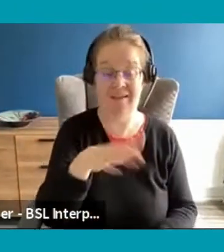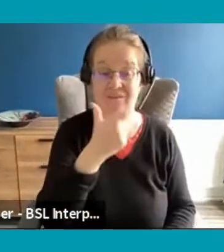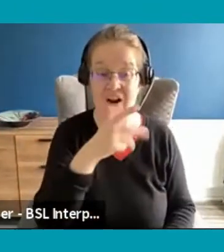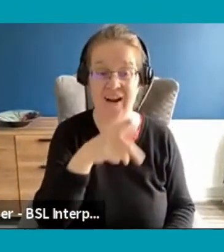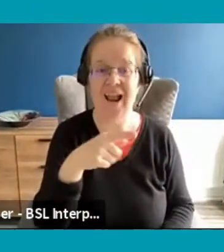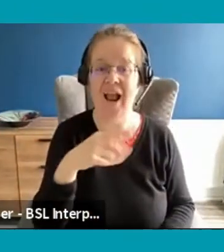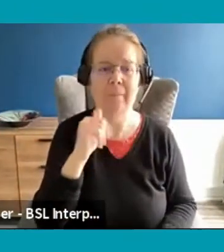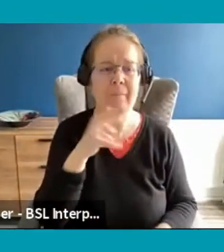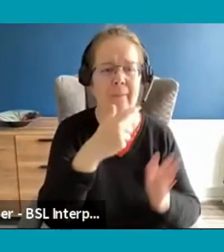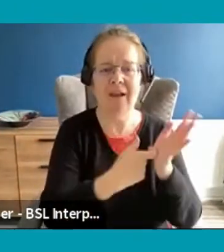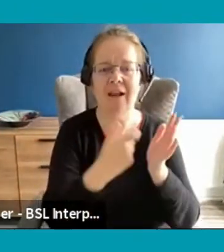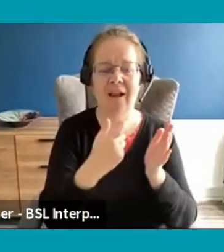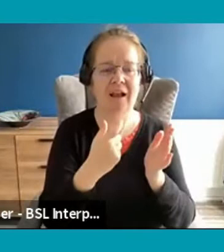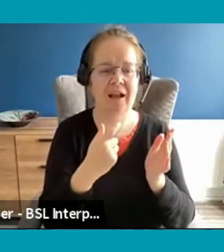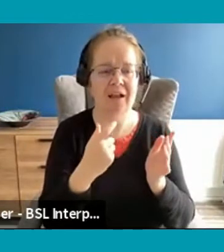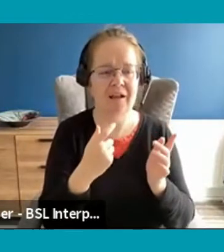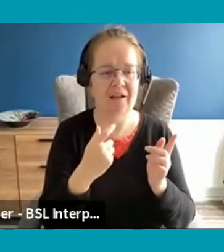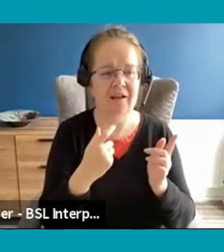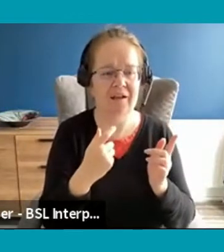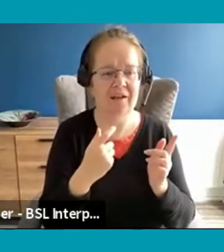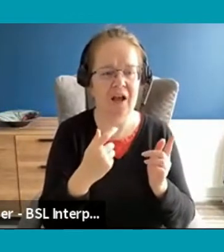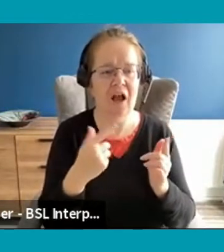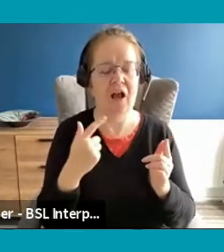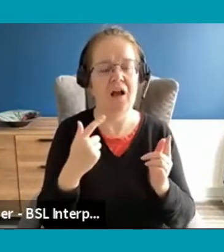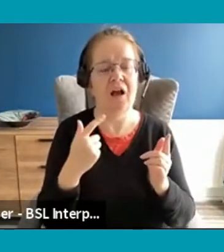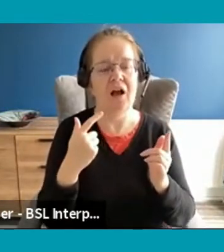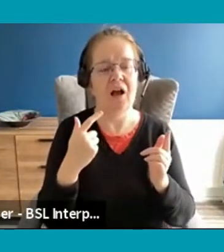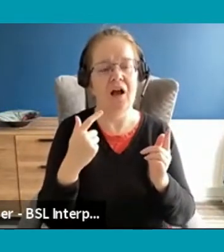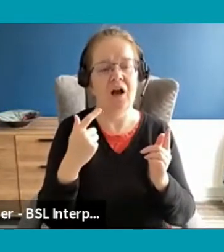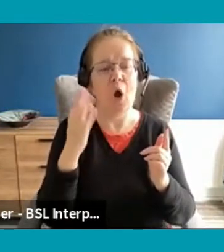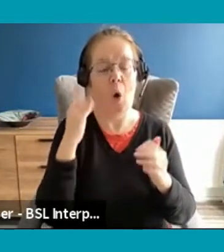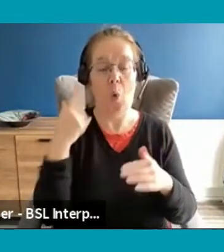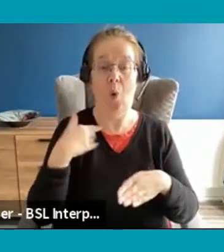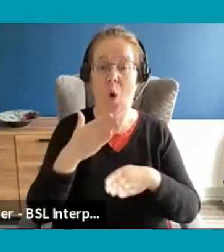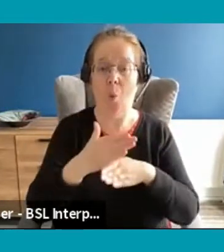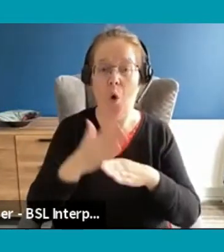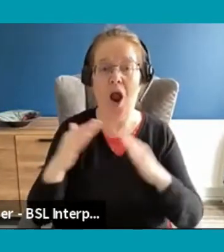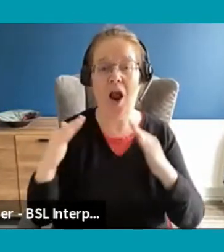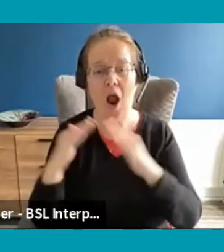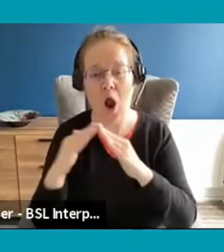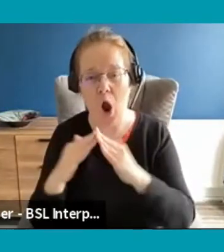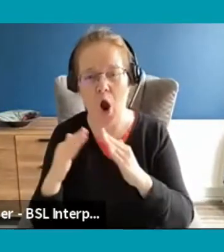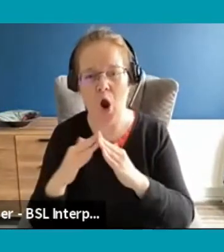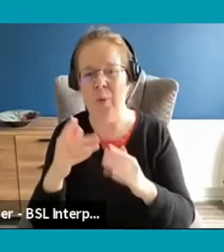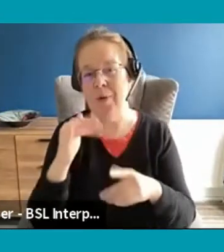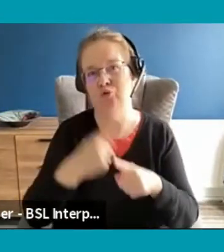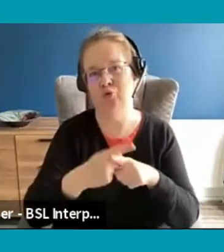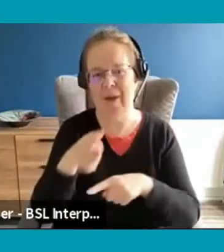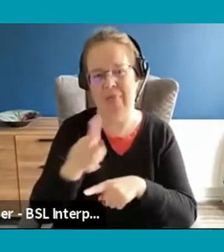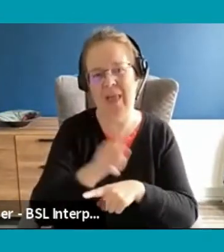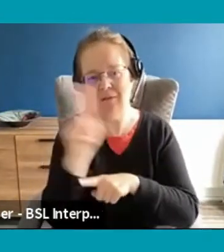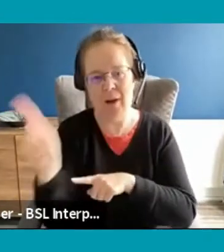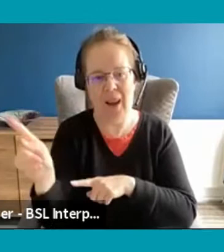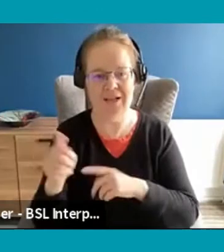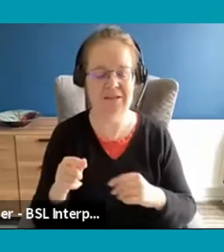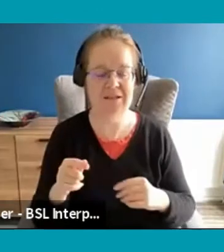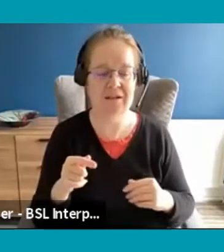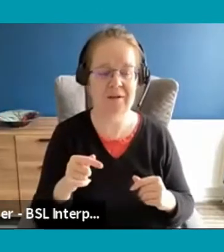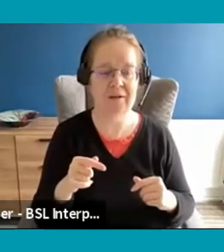Rosa so I'm stealing a bit of Thunder in a way but you know, working from home and will talk about that a little bit more and and and what happens at DPD.